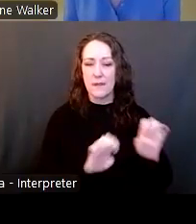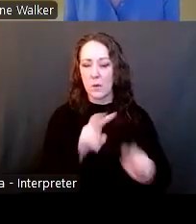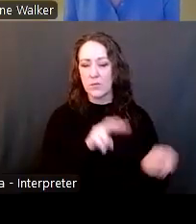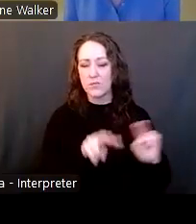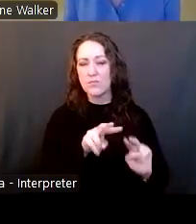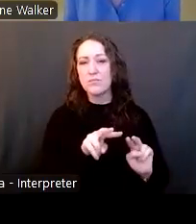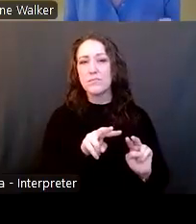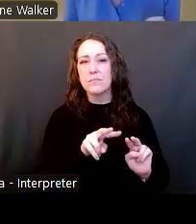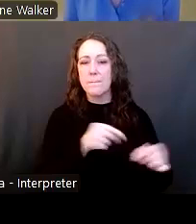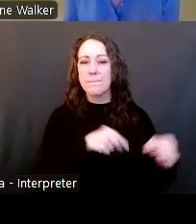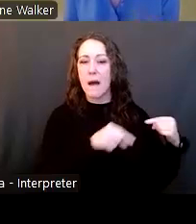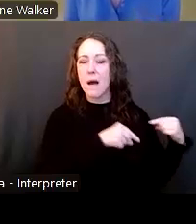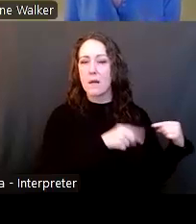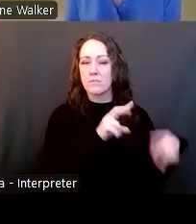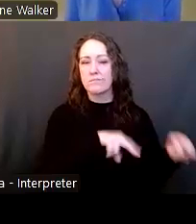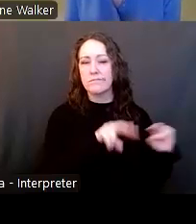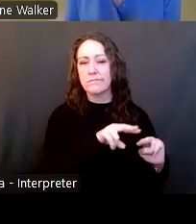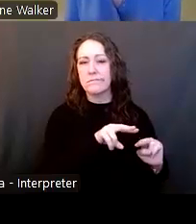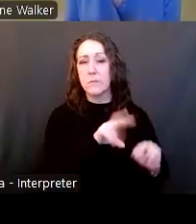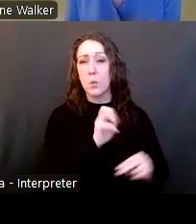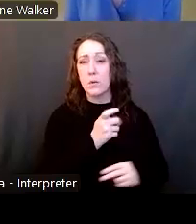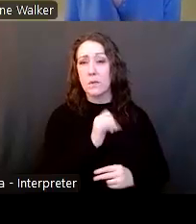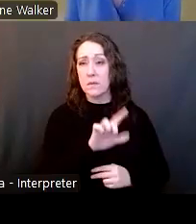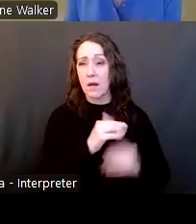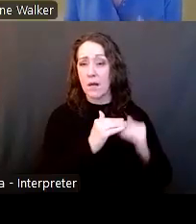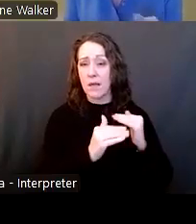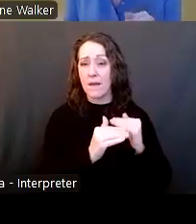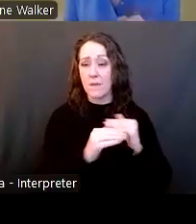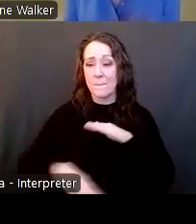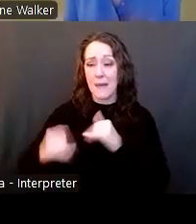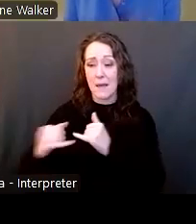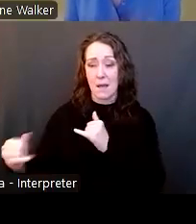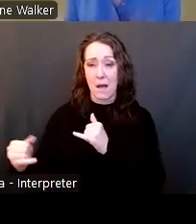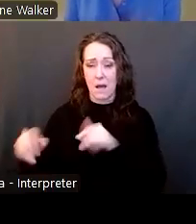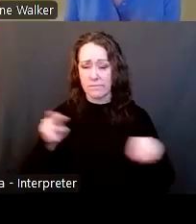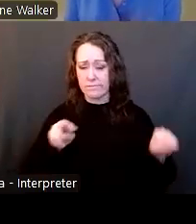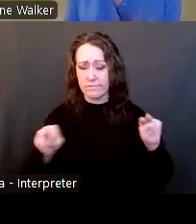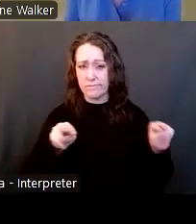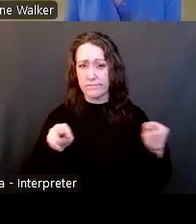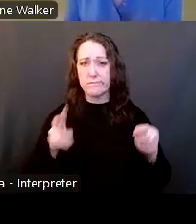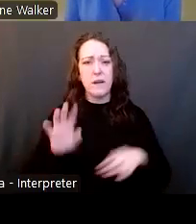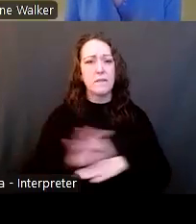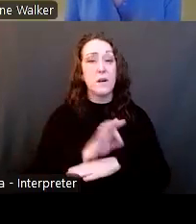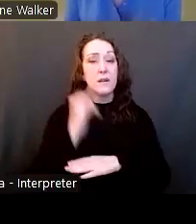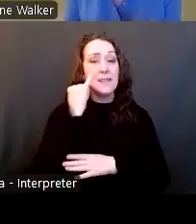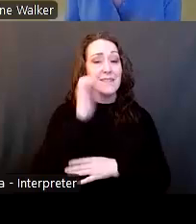back to look at cortisol levels at Baseline as a function of whether the individual converted